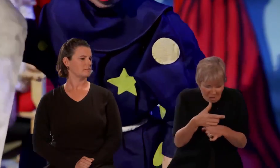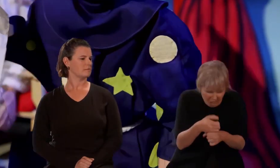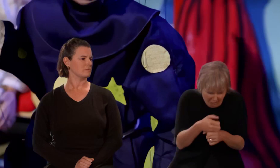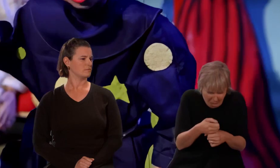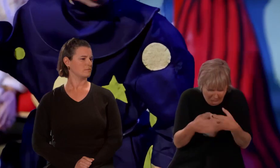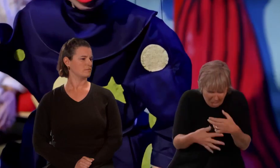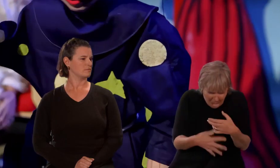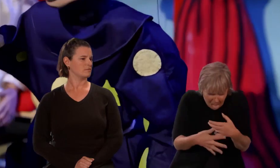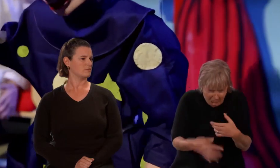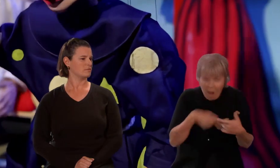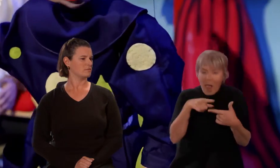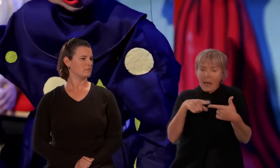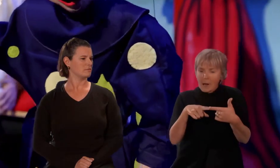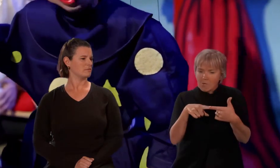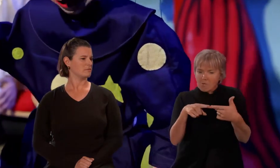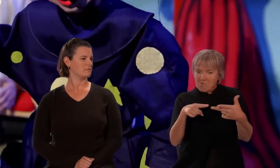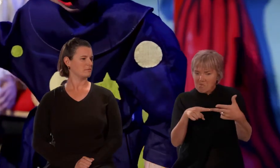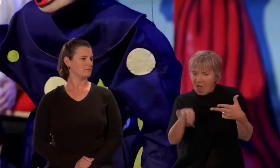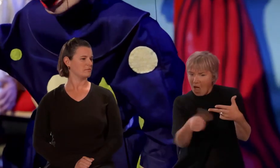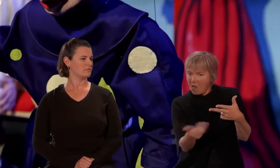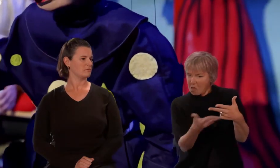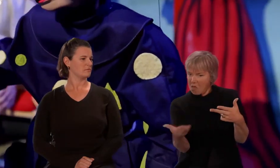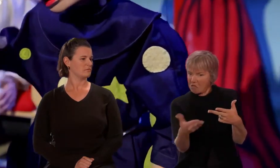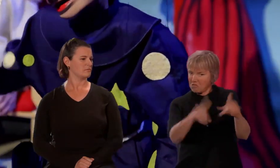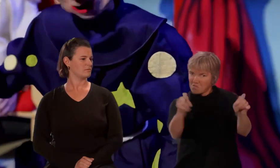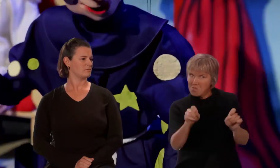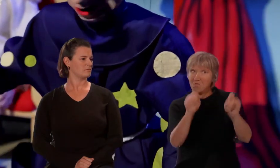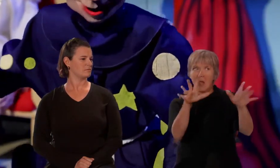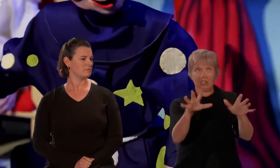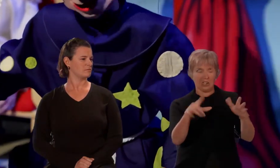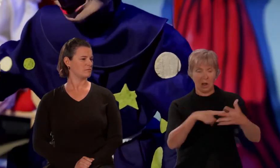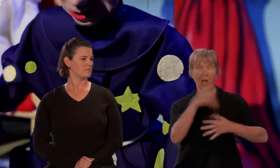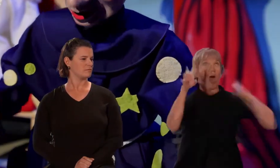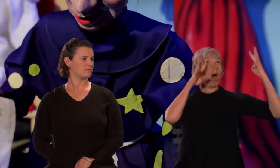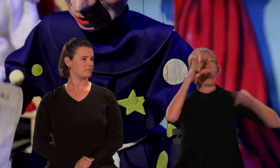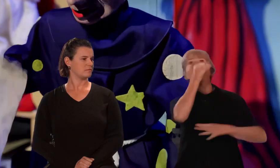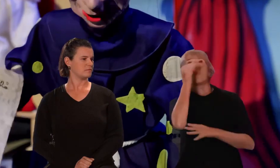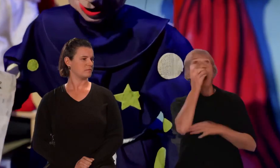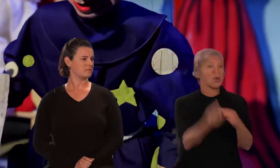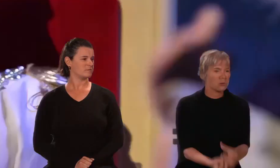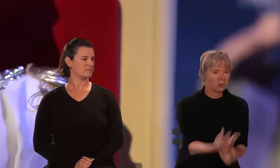Turnips from blood, and some other tricks, too. I've conjured up flowers and doves from thin air,